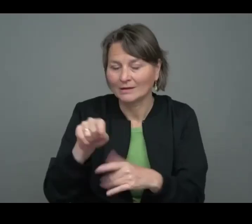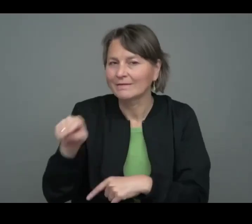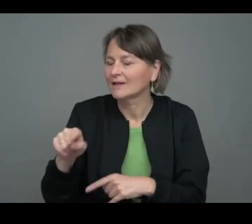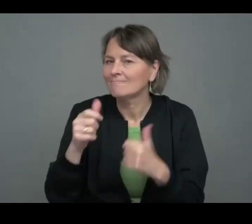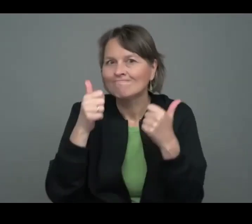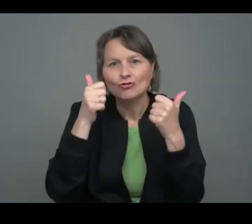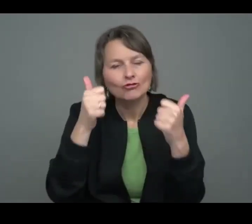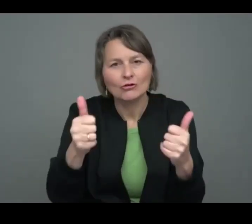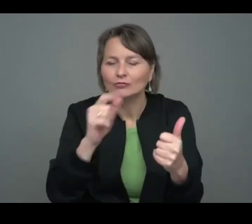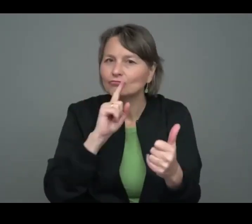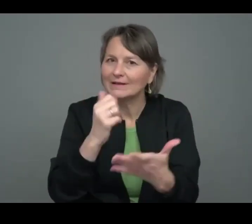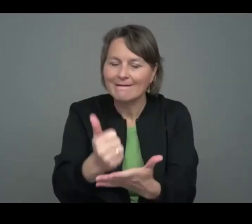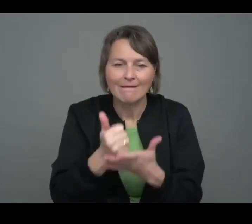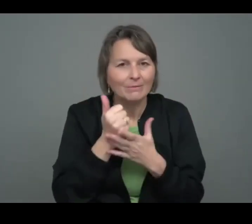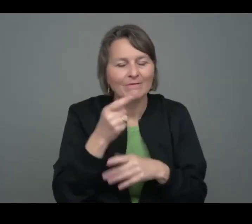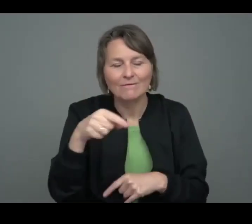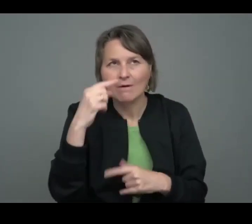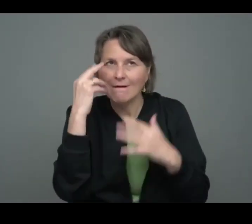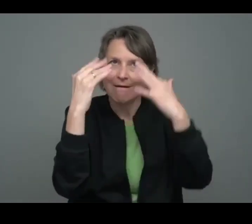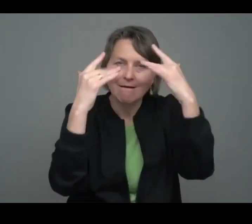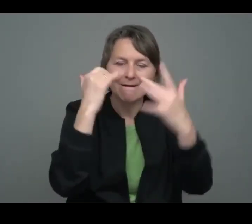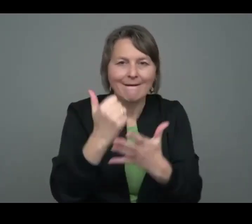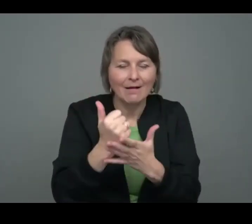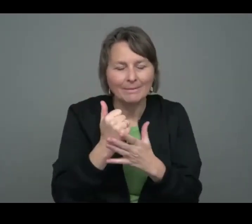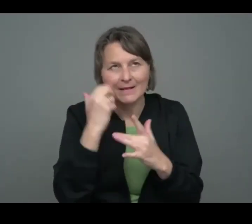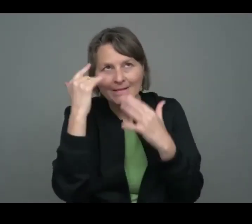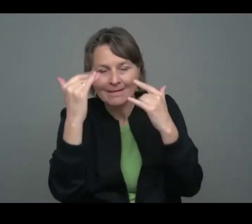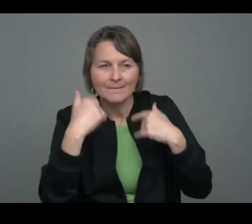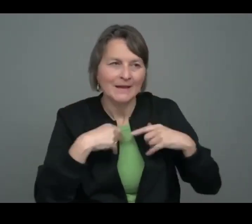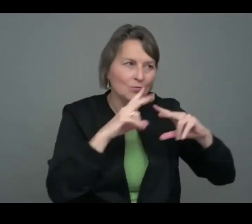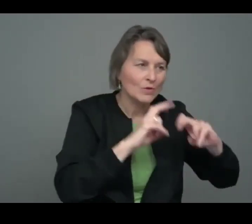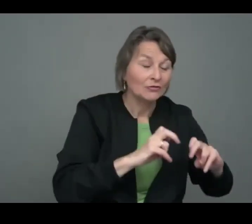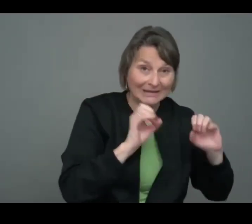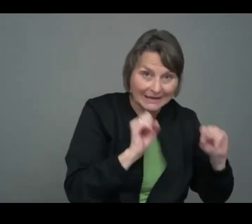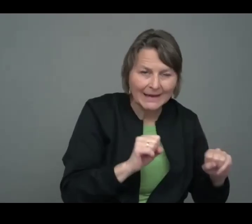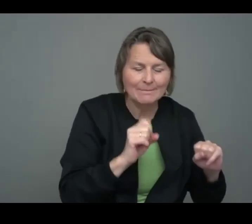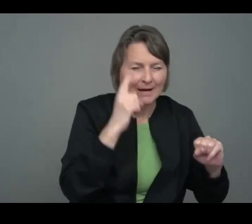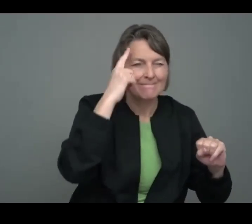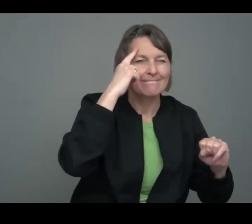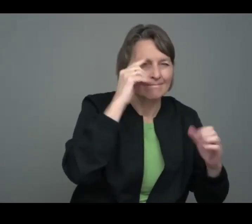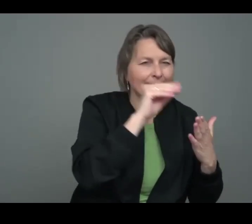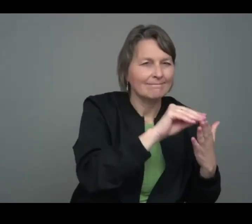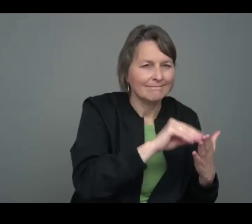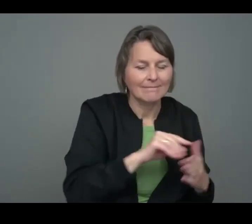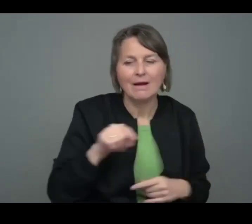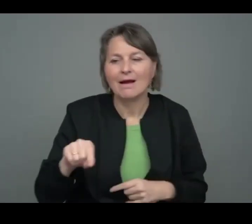the person, Tizelius, 2019. When she wrote that, it really helped me in my reflection, in my